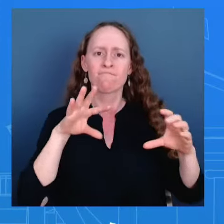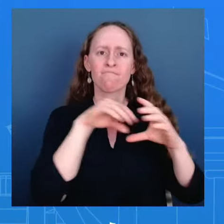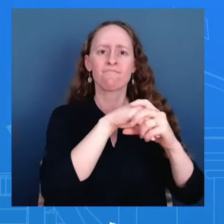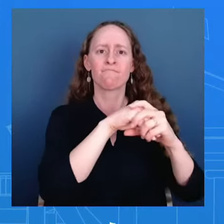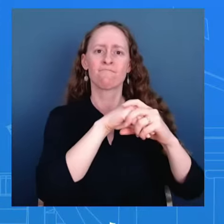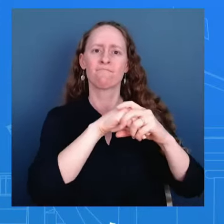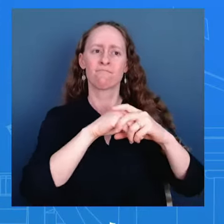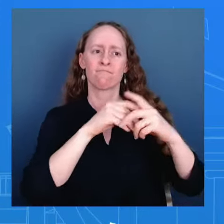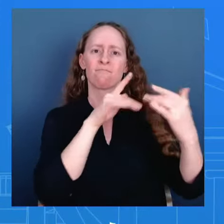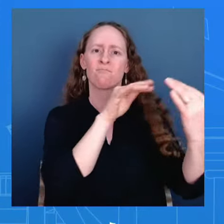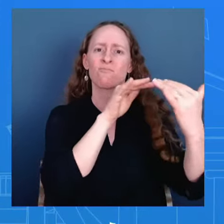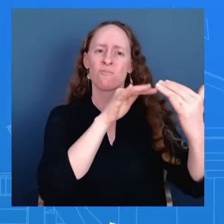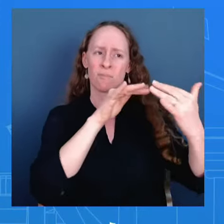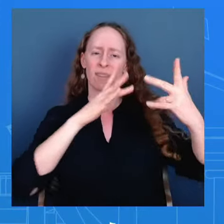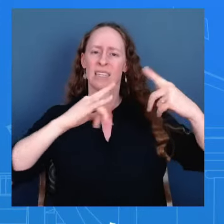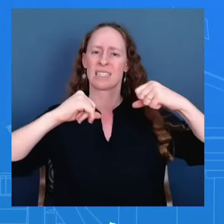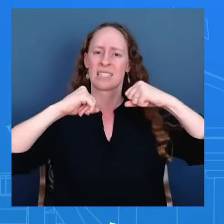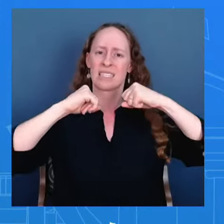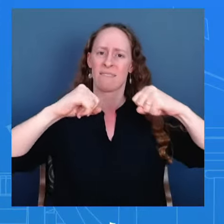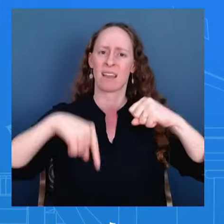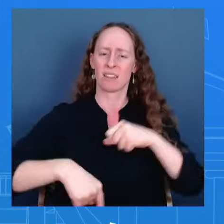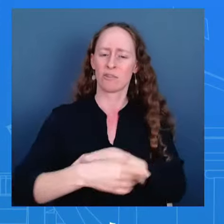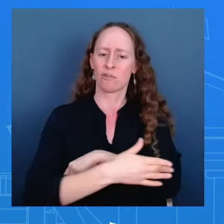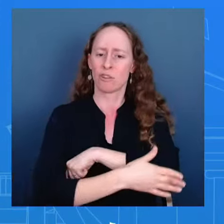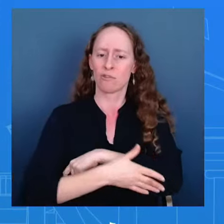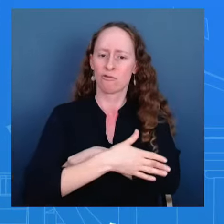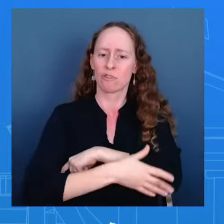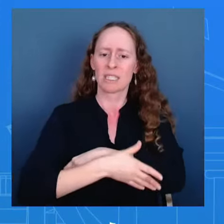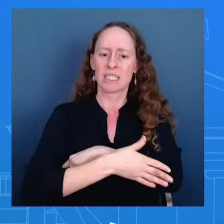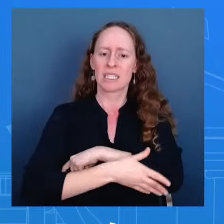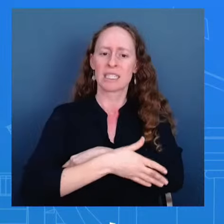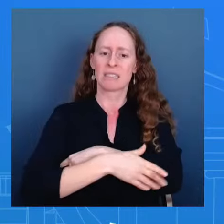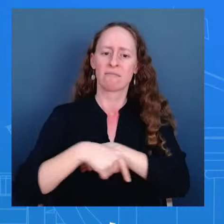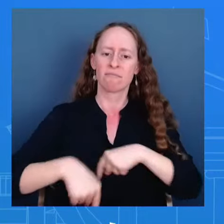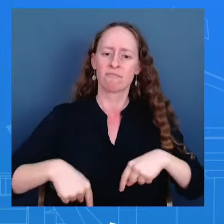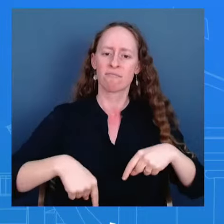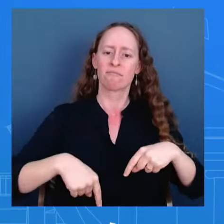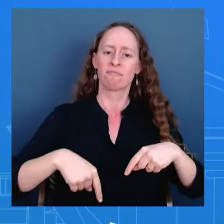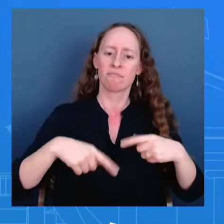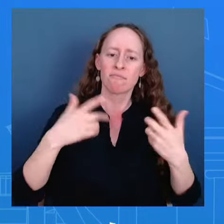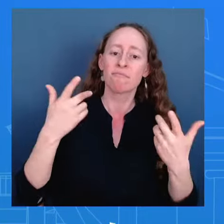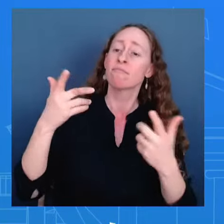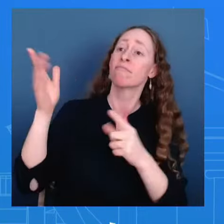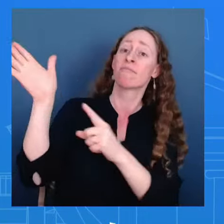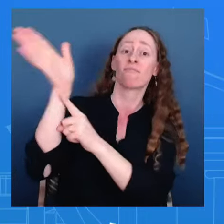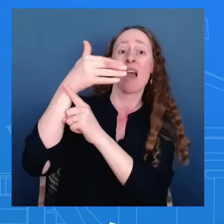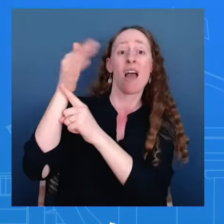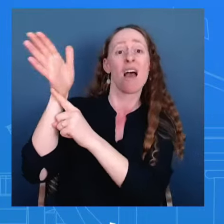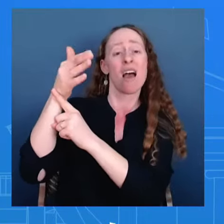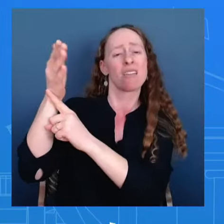So, it should be, American flag is should be held sacred, and that is our view. Anything else?